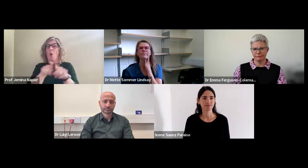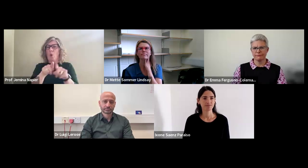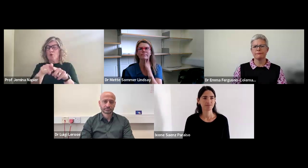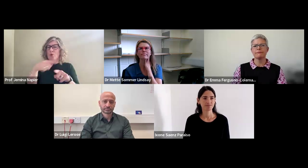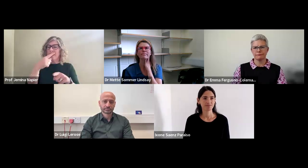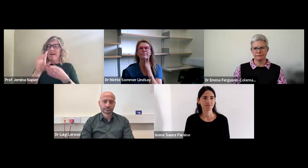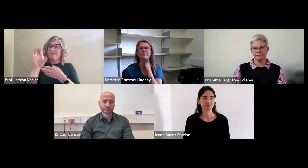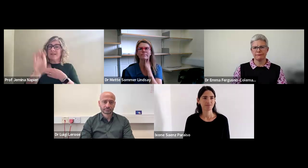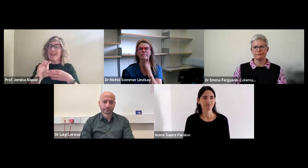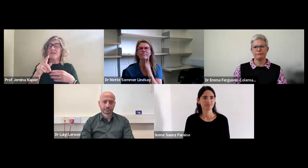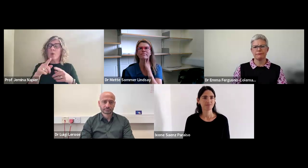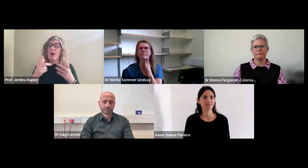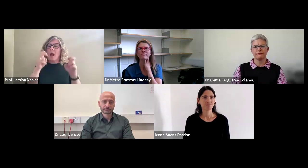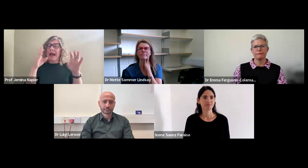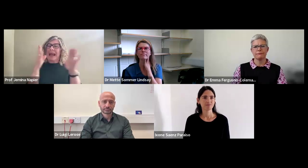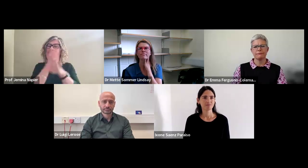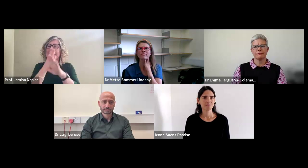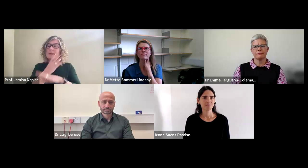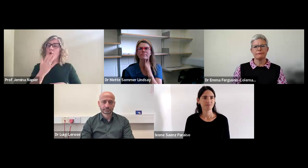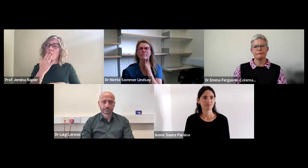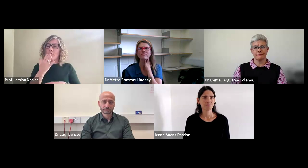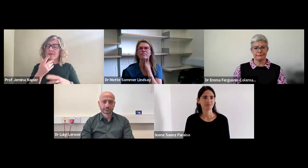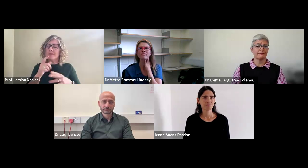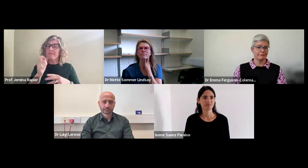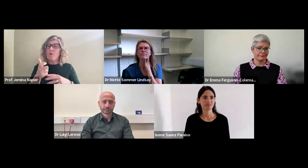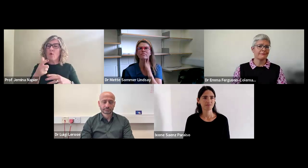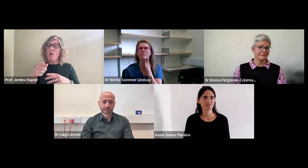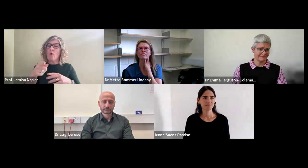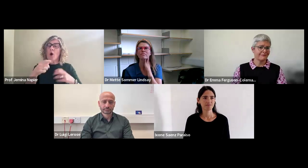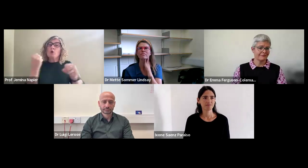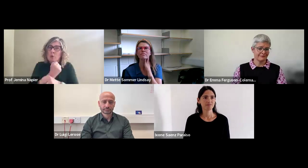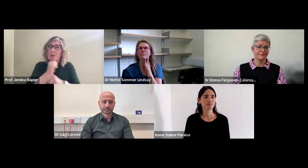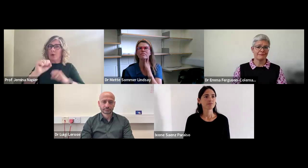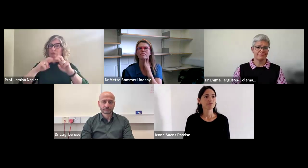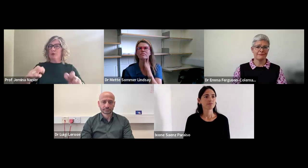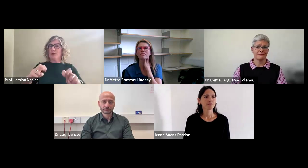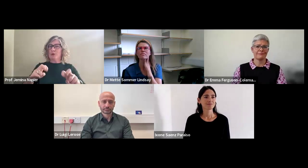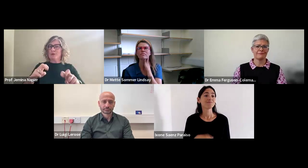for interpreting support but also I think, as you said, there can be hidden costs for